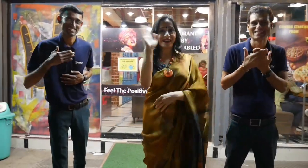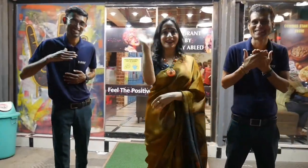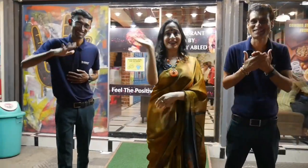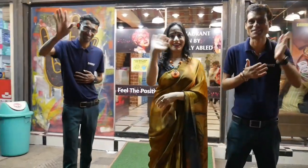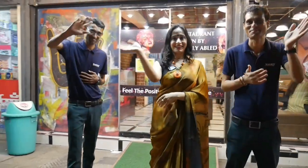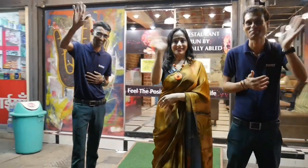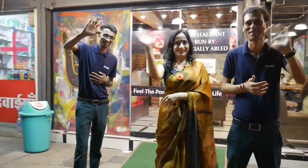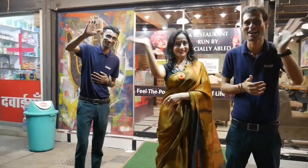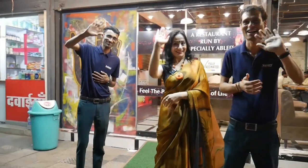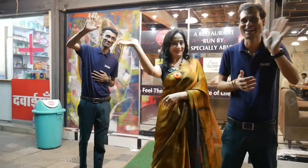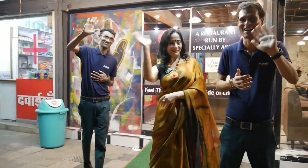BYE